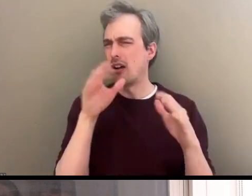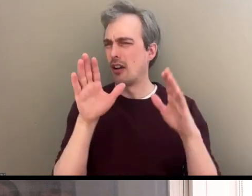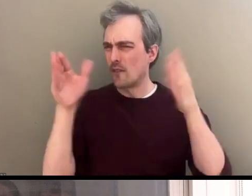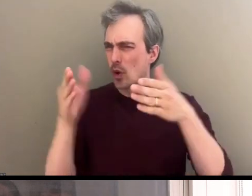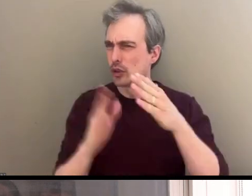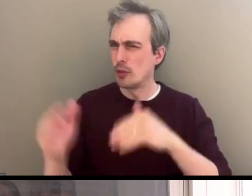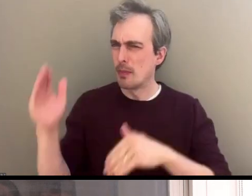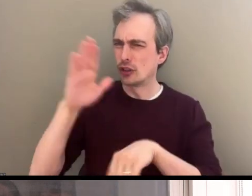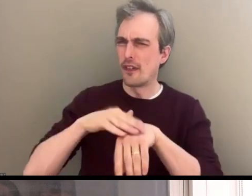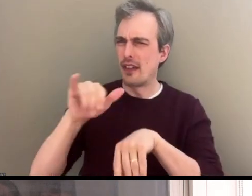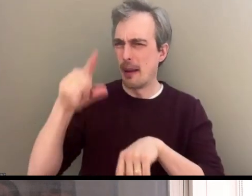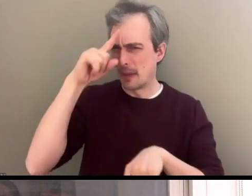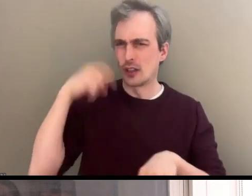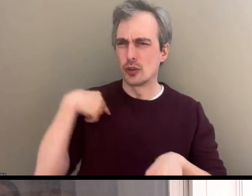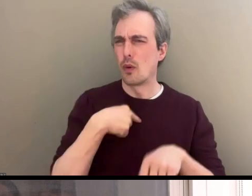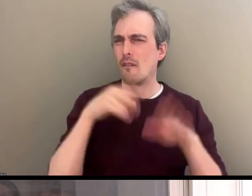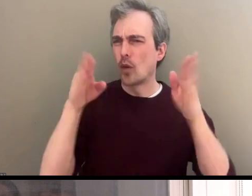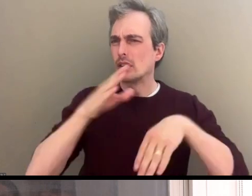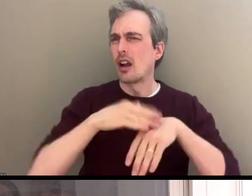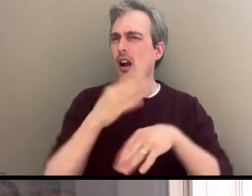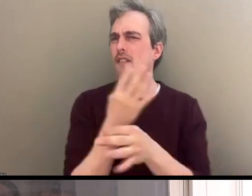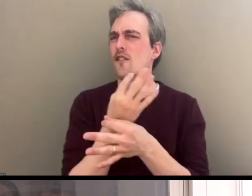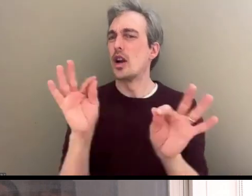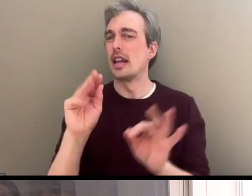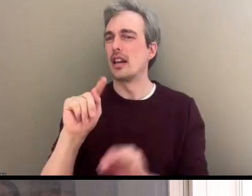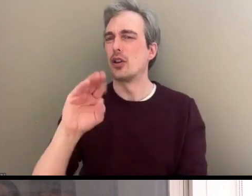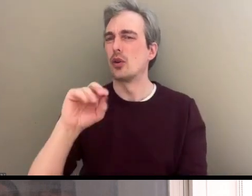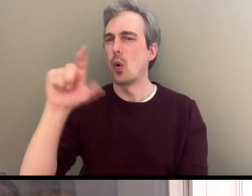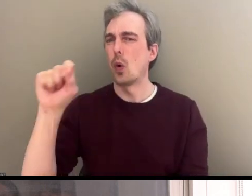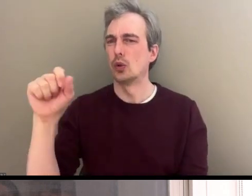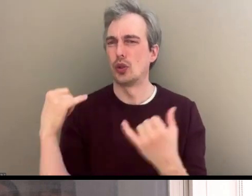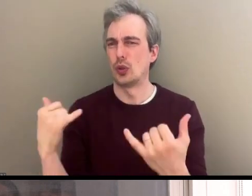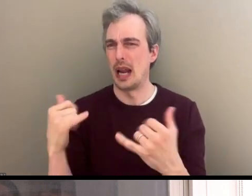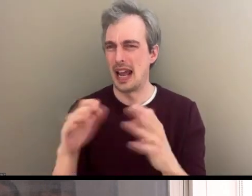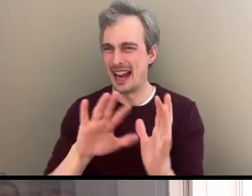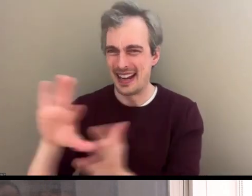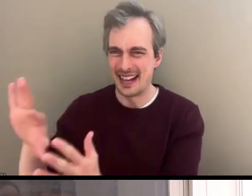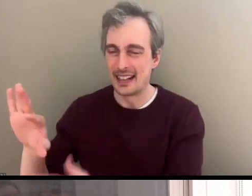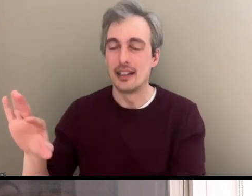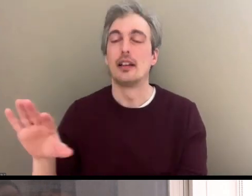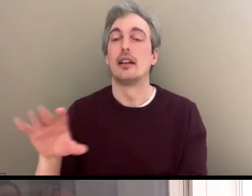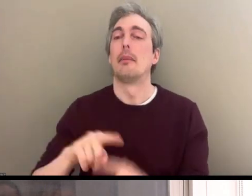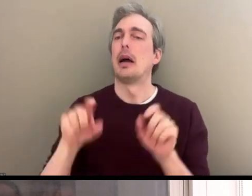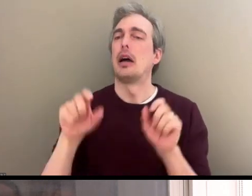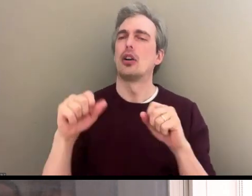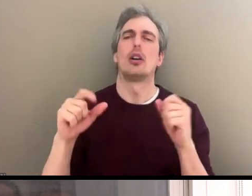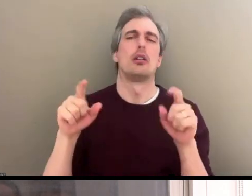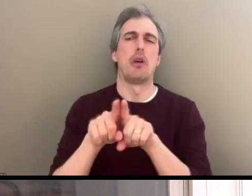It could also, with the API, integrate with something like SonarQube or Jenkins, like a CI-CD pipeline.